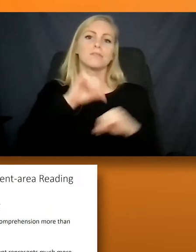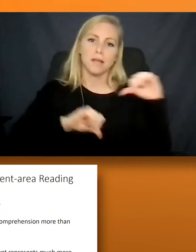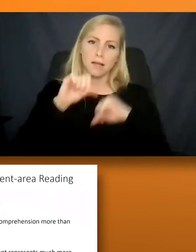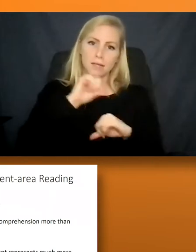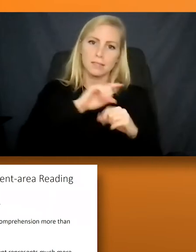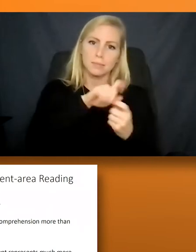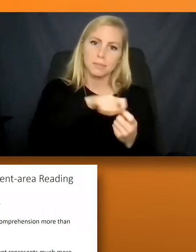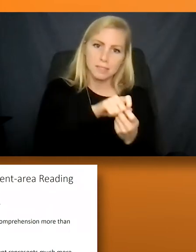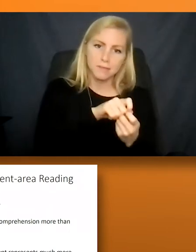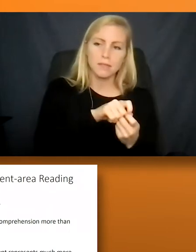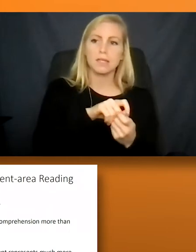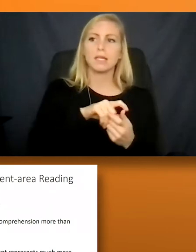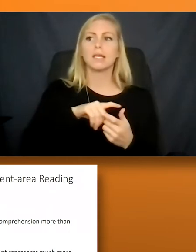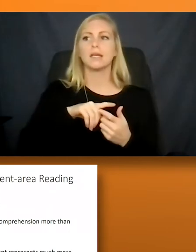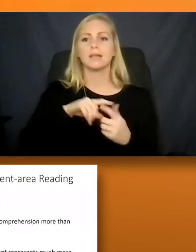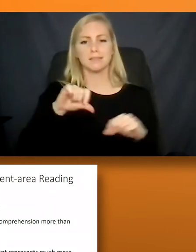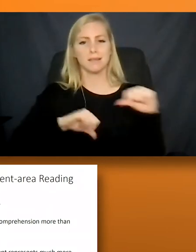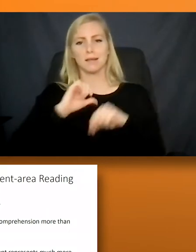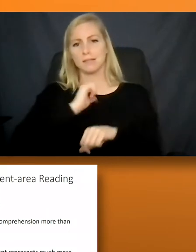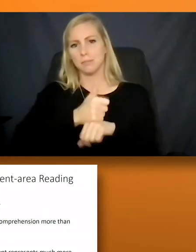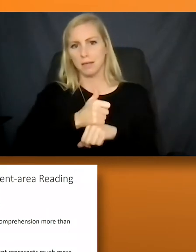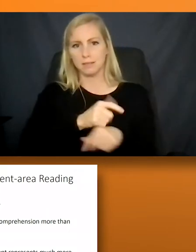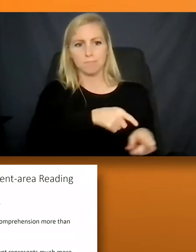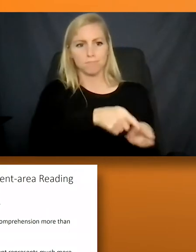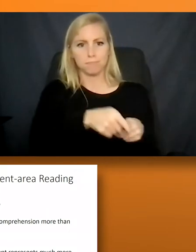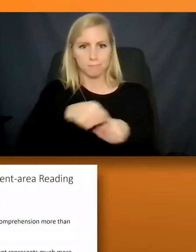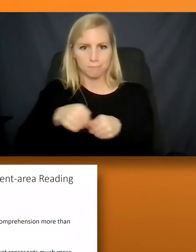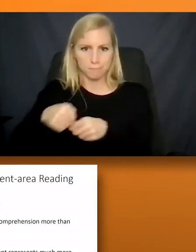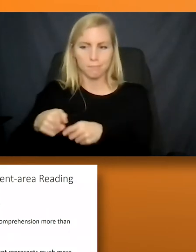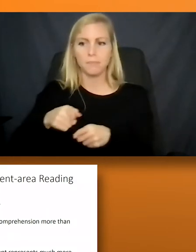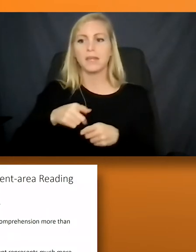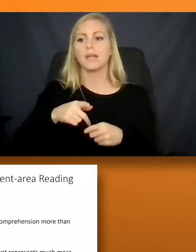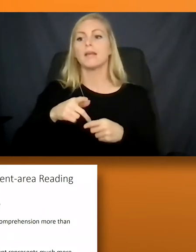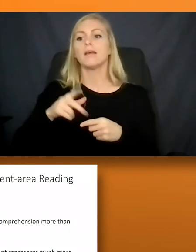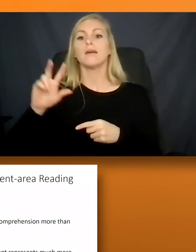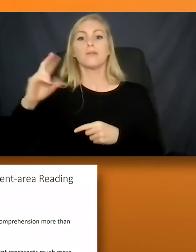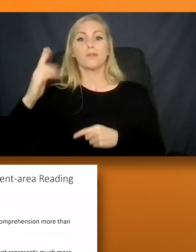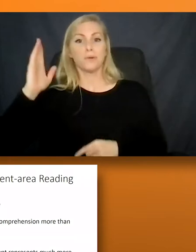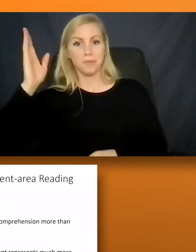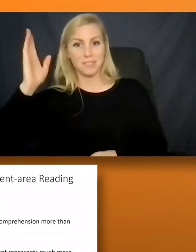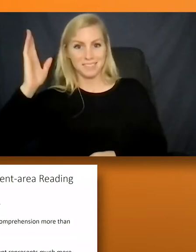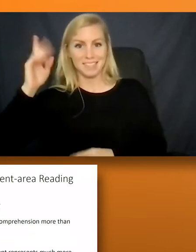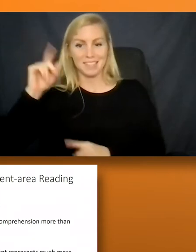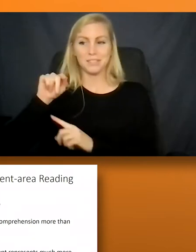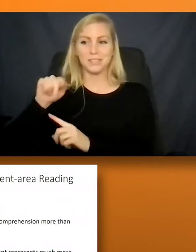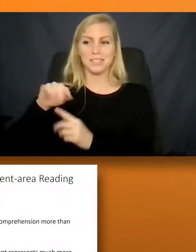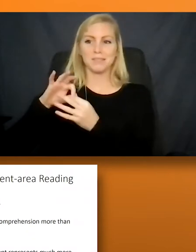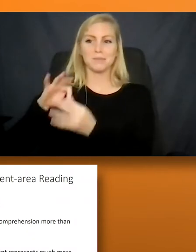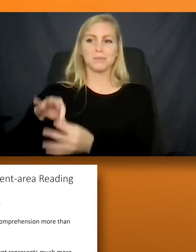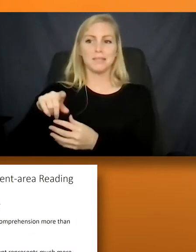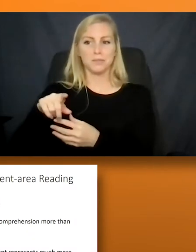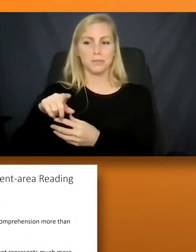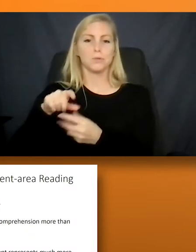that are specifically for science and science-based disciplines. And then the third presentation is about